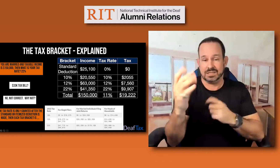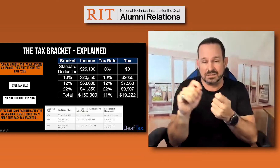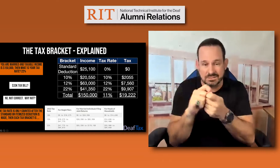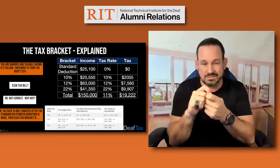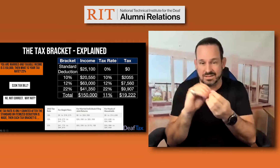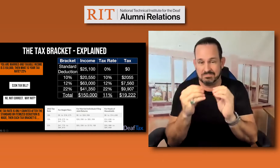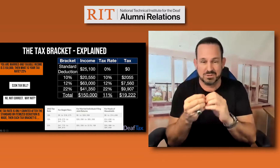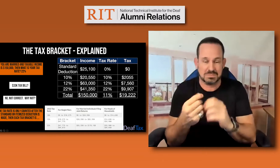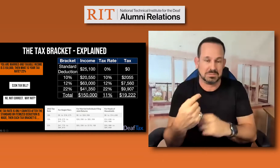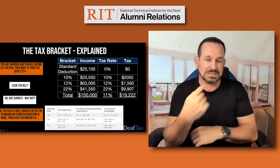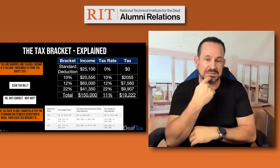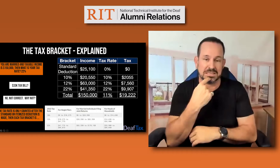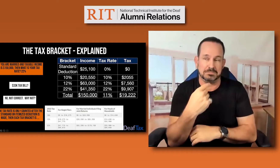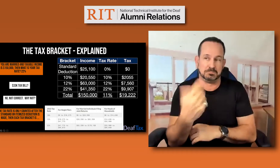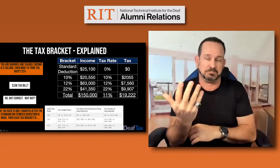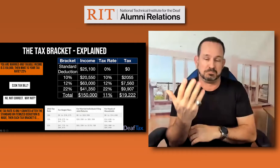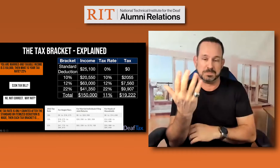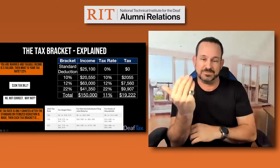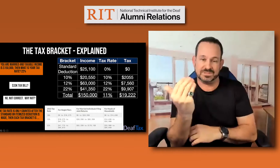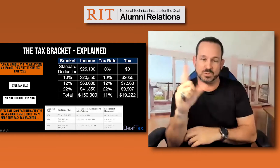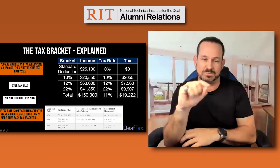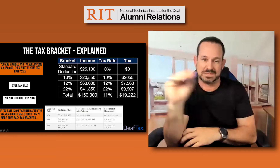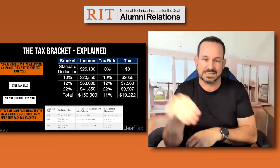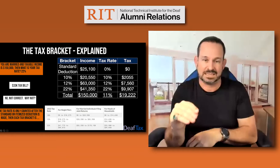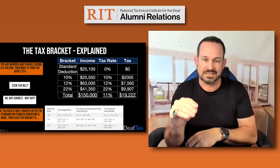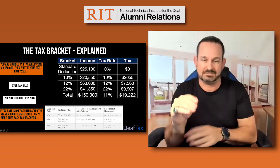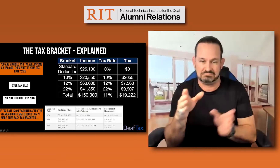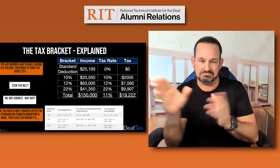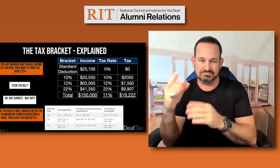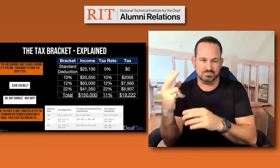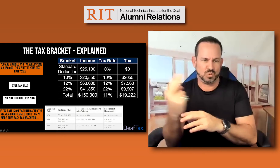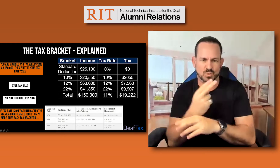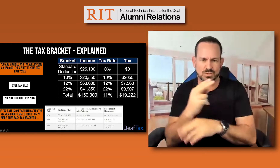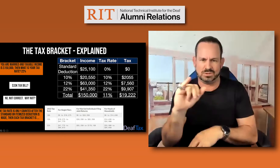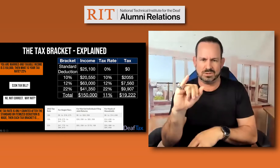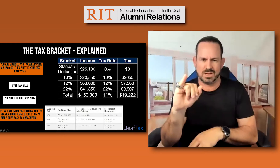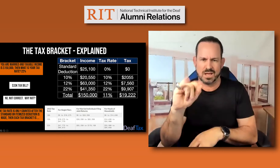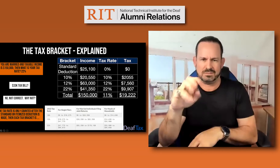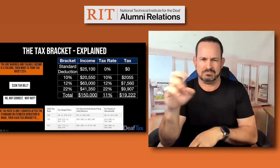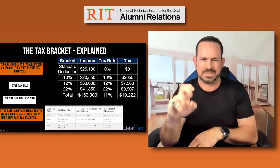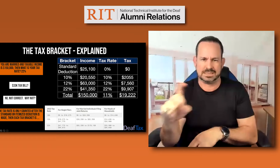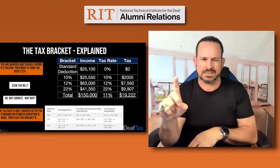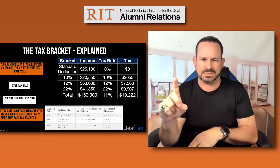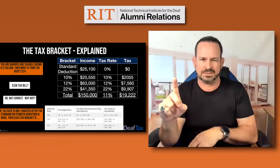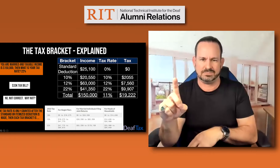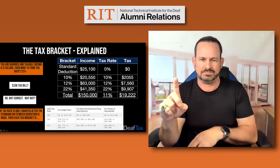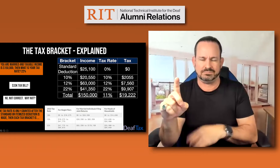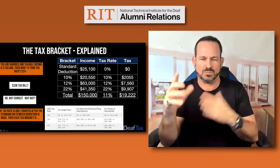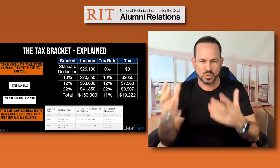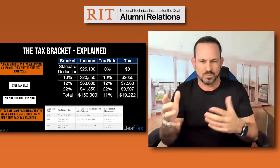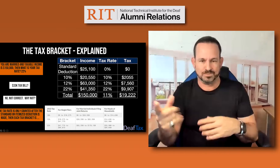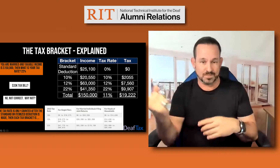Maybe 15% to 20% will follow an itemized deduction.